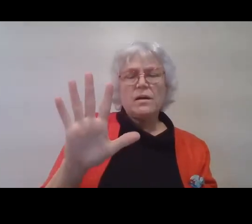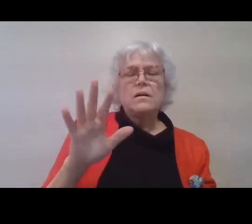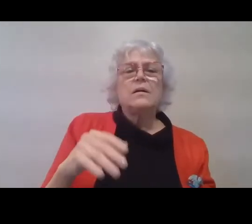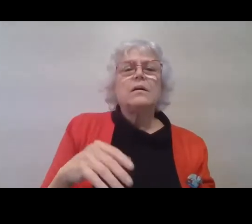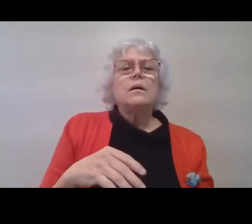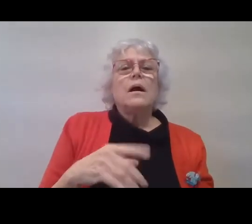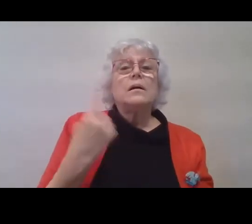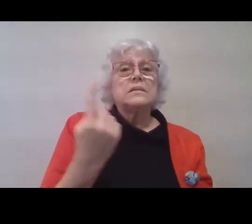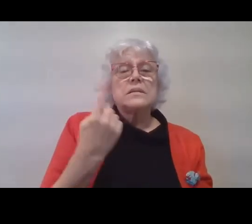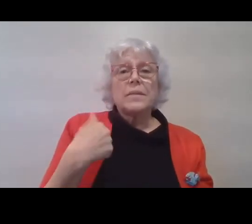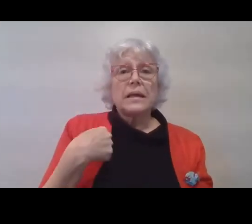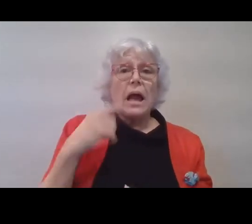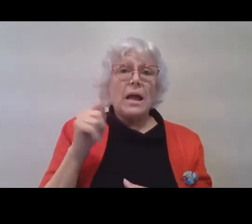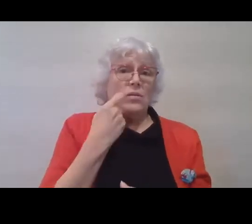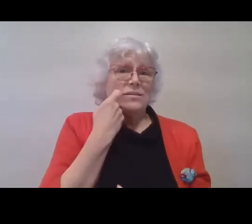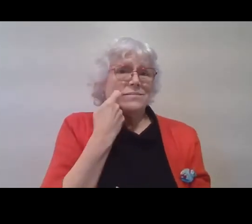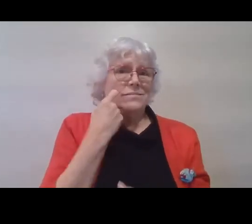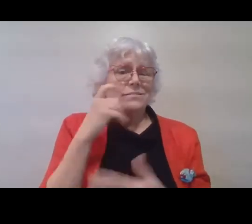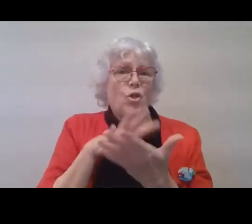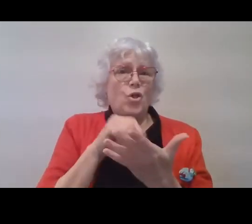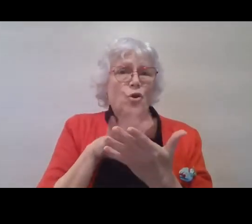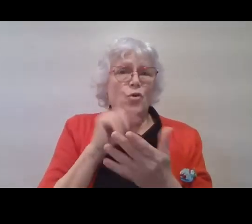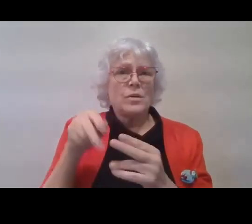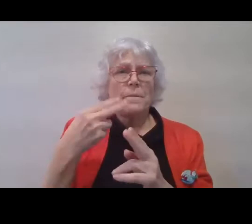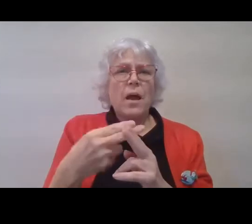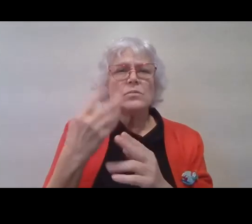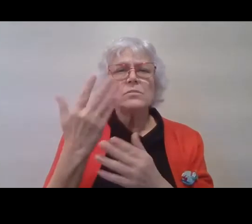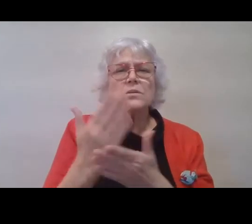have only recently learned was about some of the nuclear waste